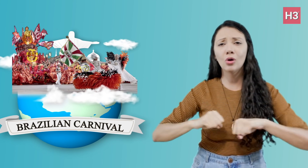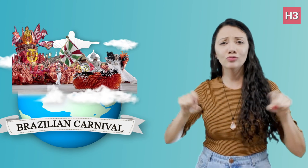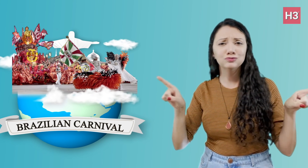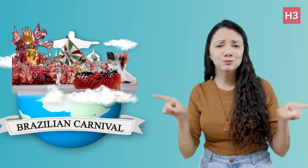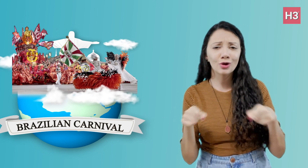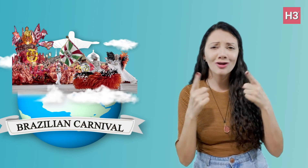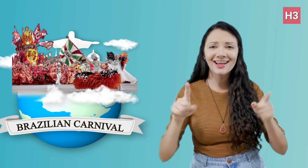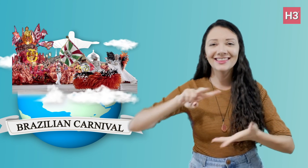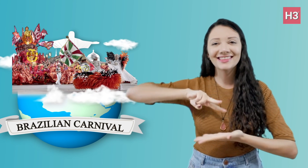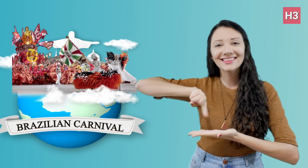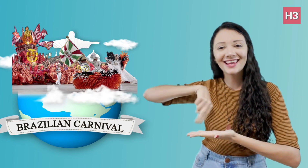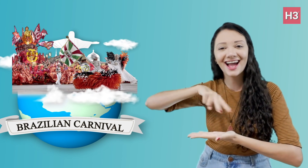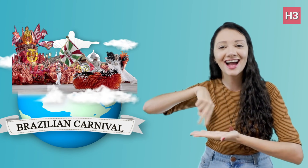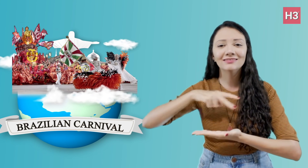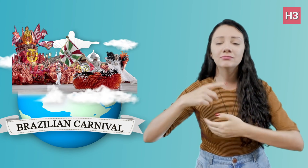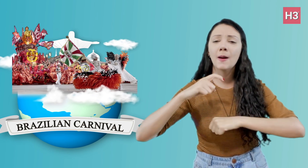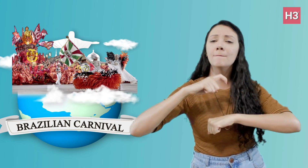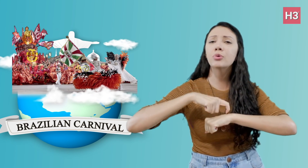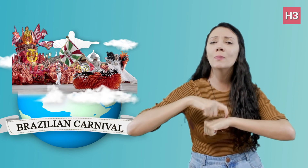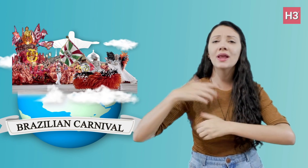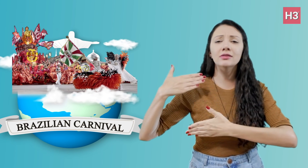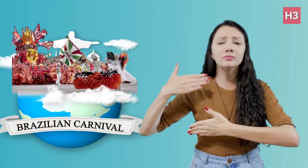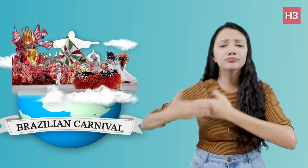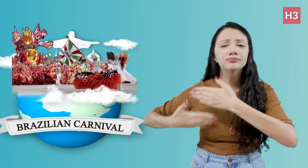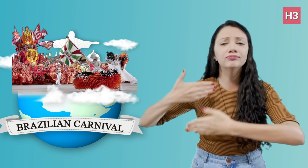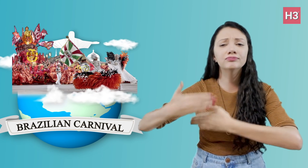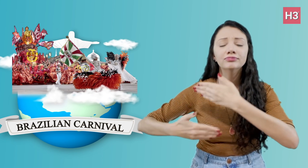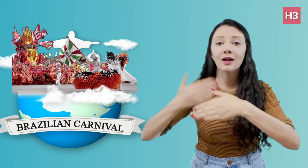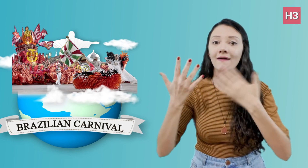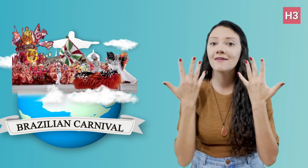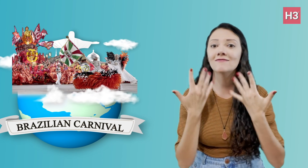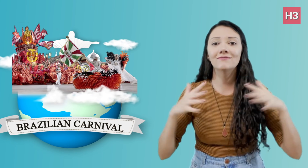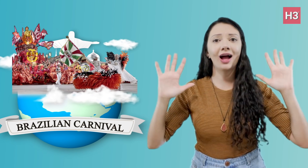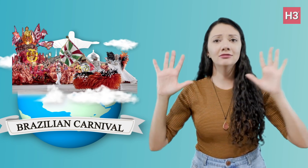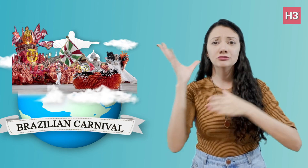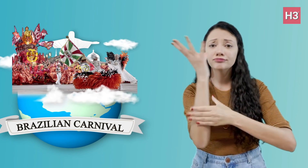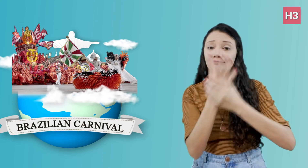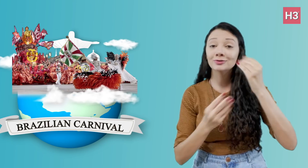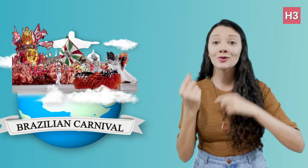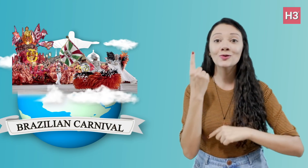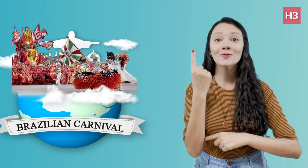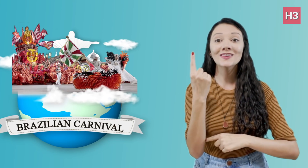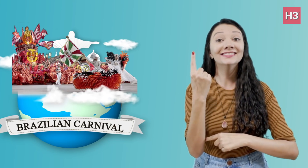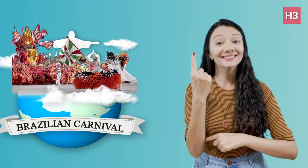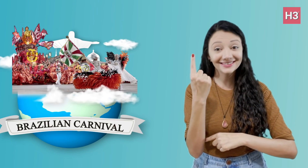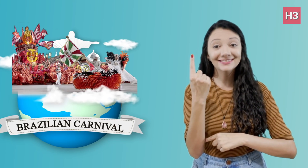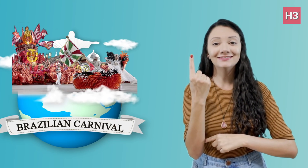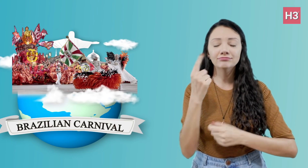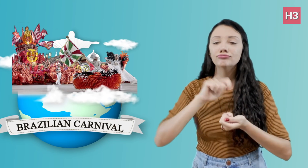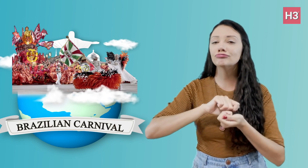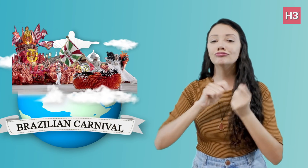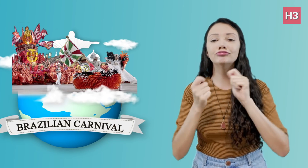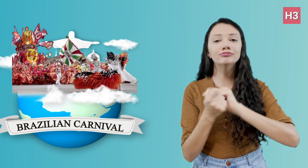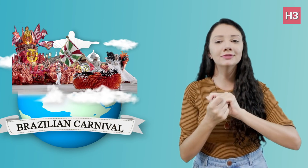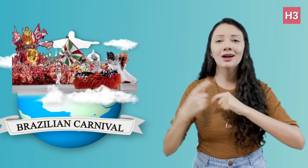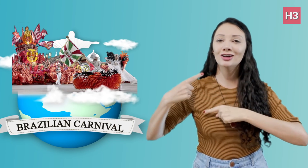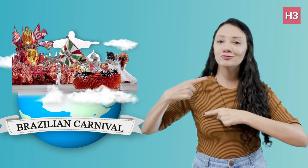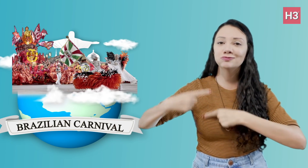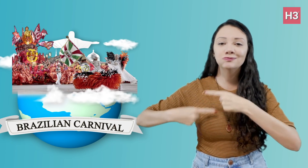The white people brought the festival from Europe, and black people introduced their rhythms, music and dance moves.